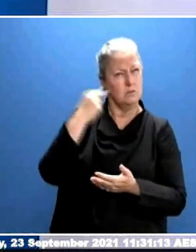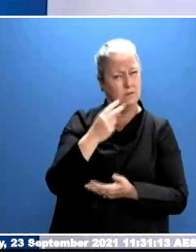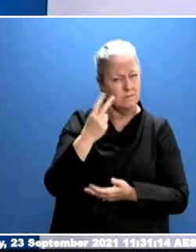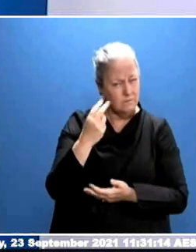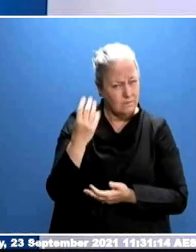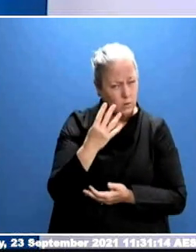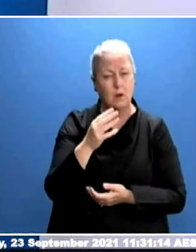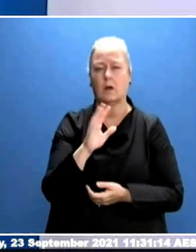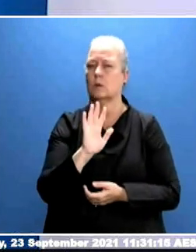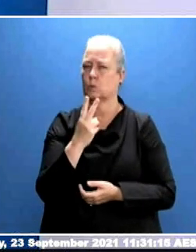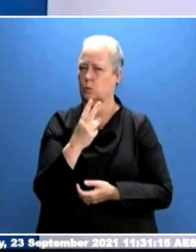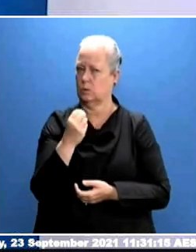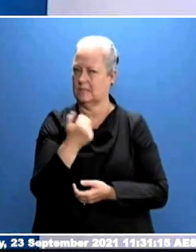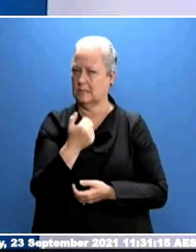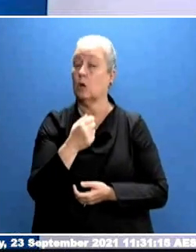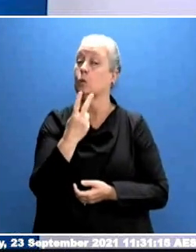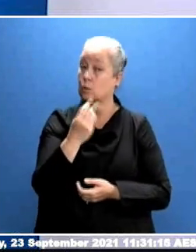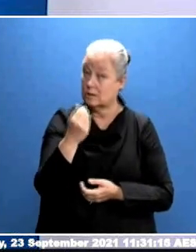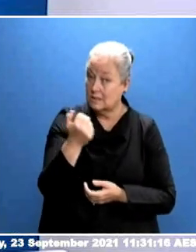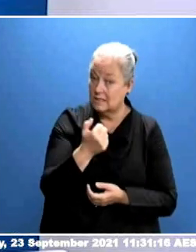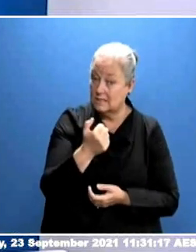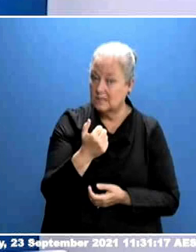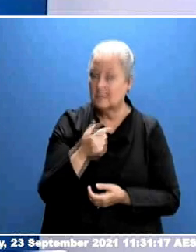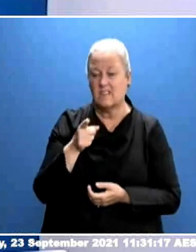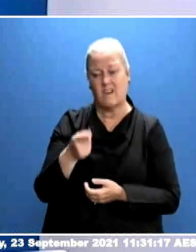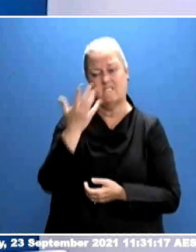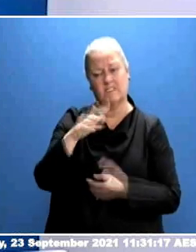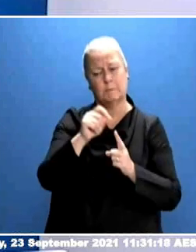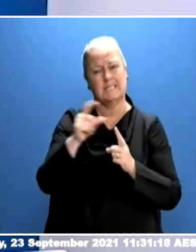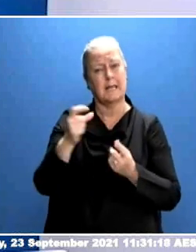2016. Has that 50 per cent figure changed in recent times?